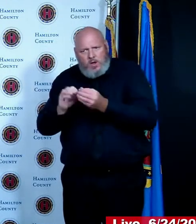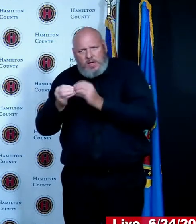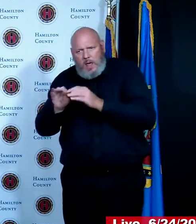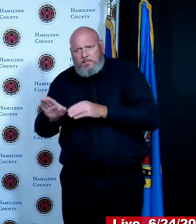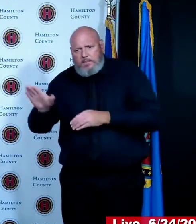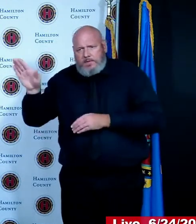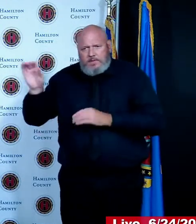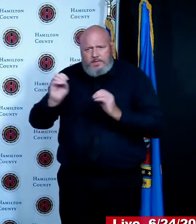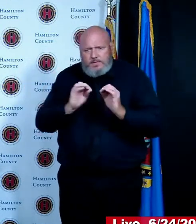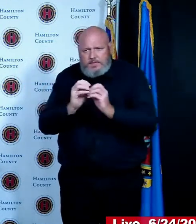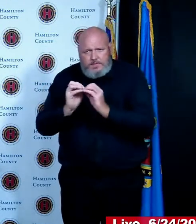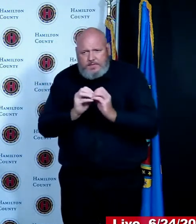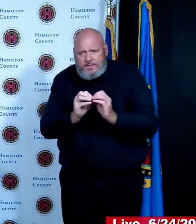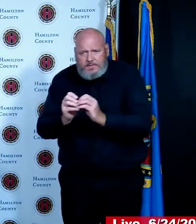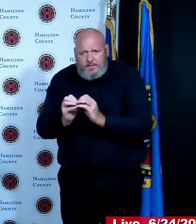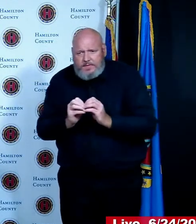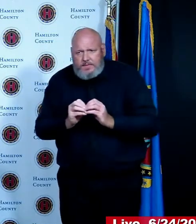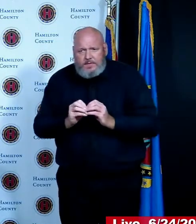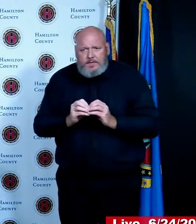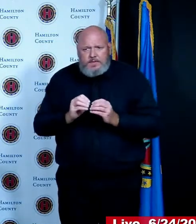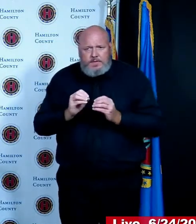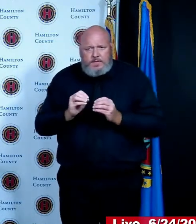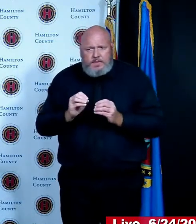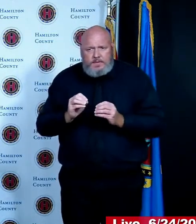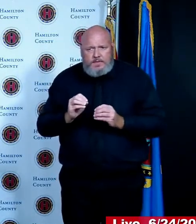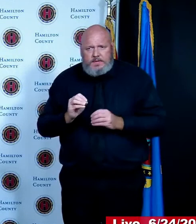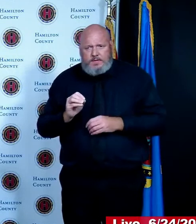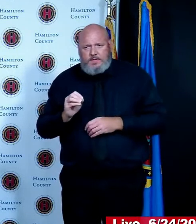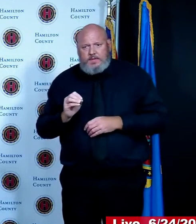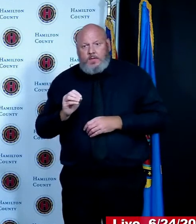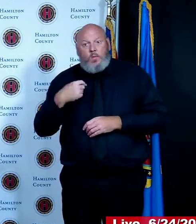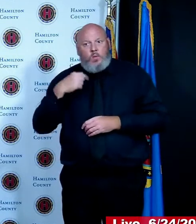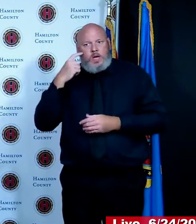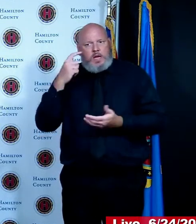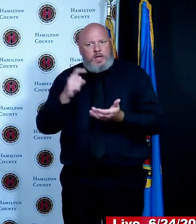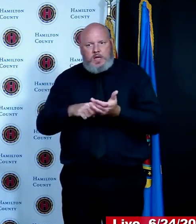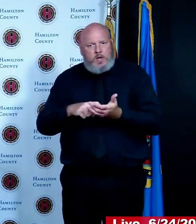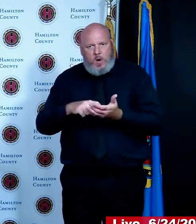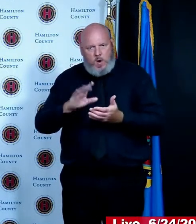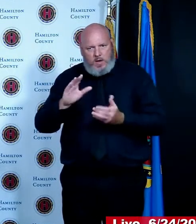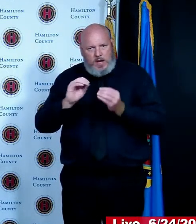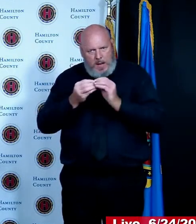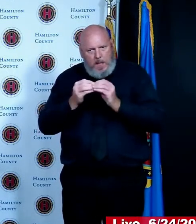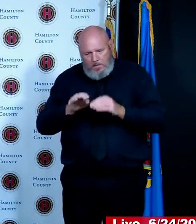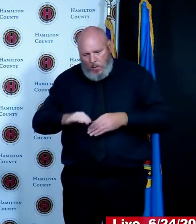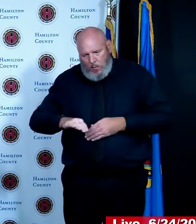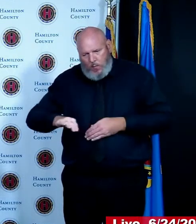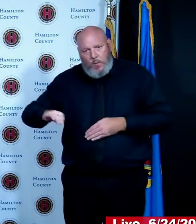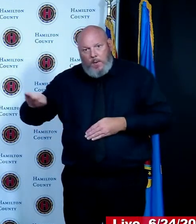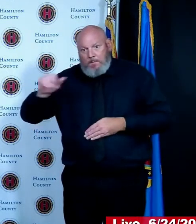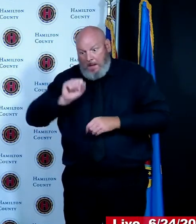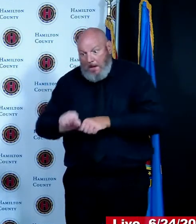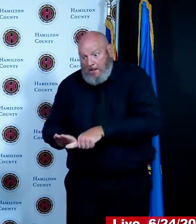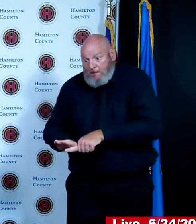say it's not a huge spike the huge spike is related to positive cases so more